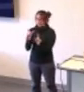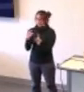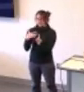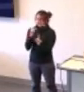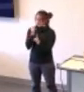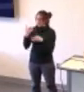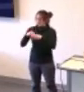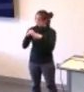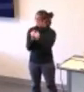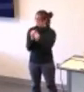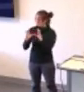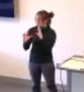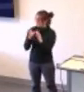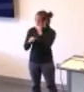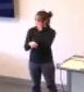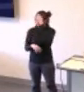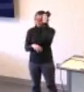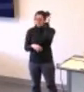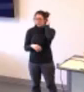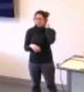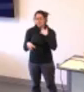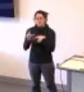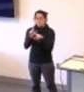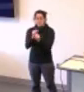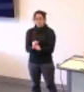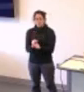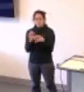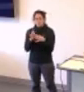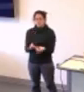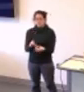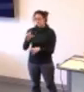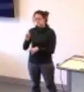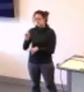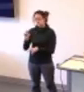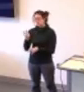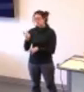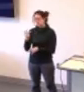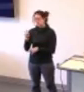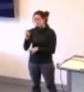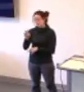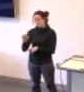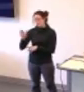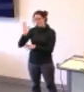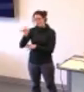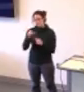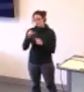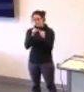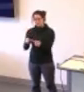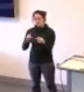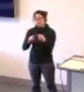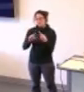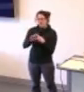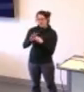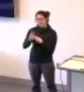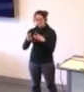Tradition of the Longmore Lecture's been going about five, six years. And it's named for Paul Longmore.